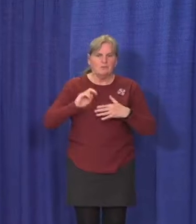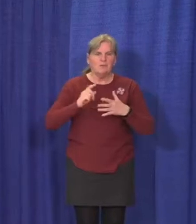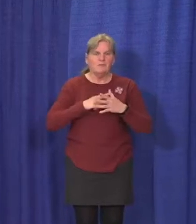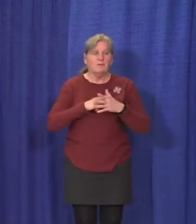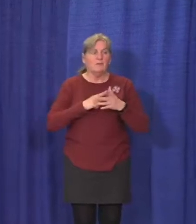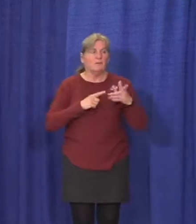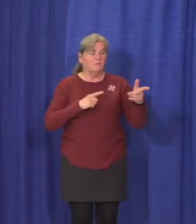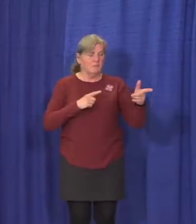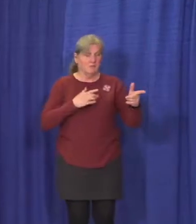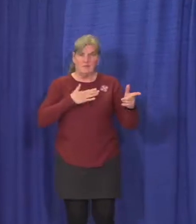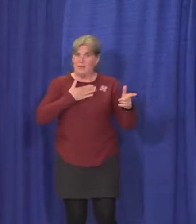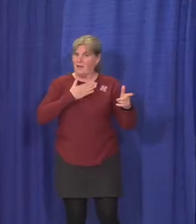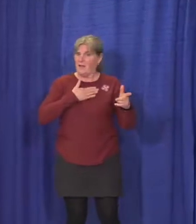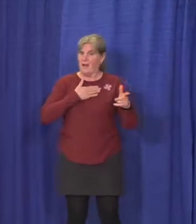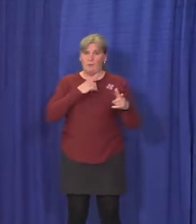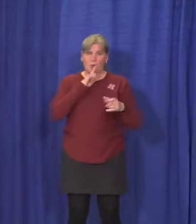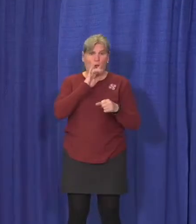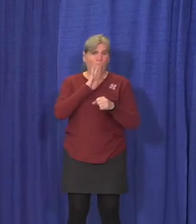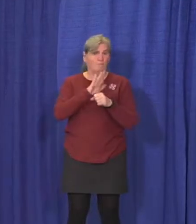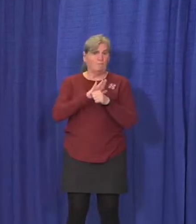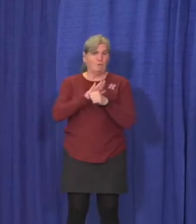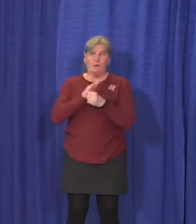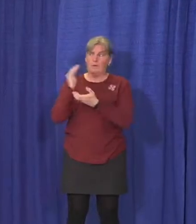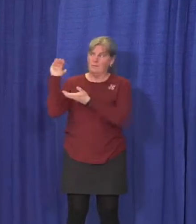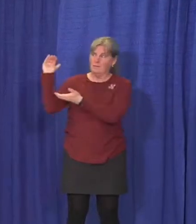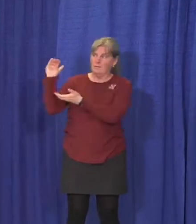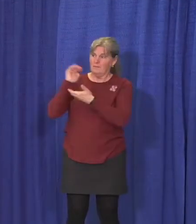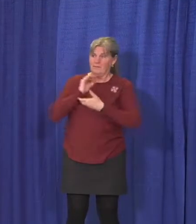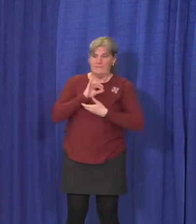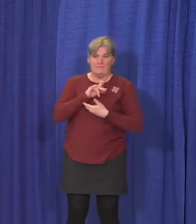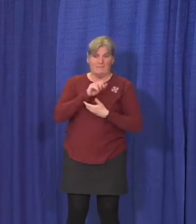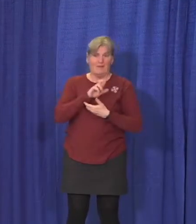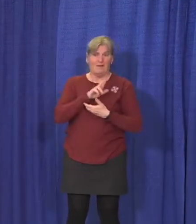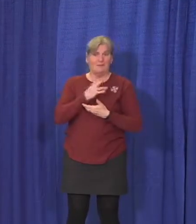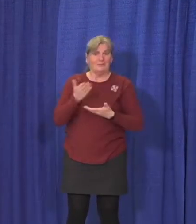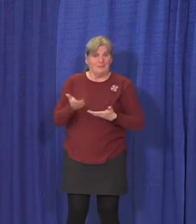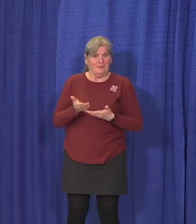as Doctor Hanley has said we are pleased to have secured the